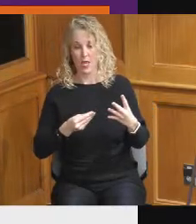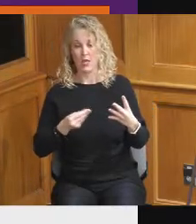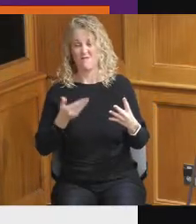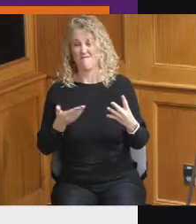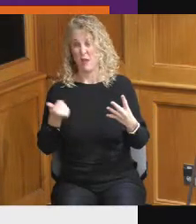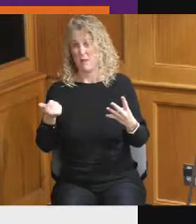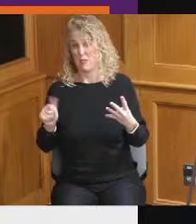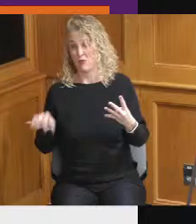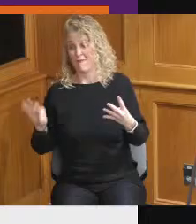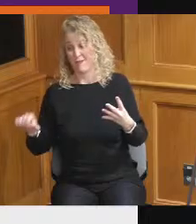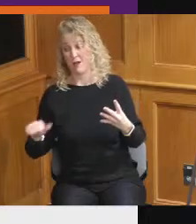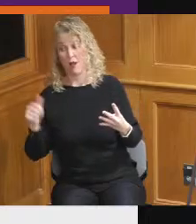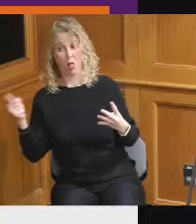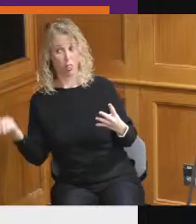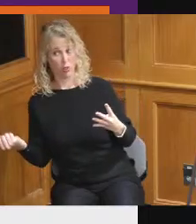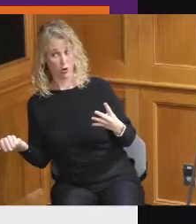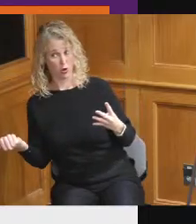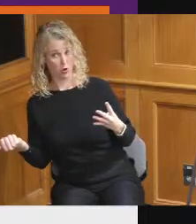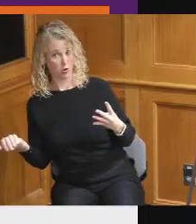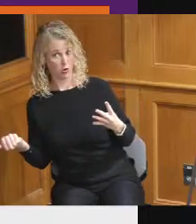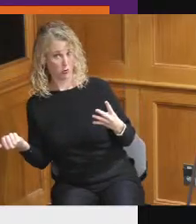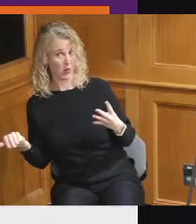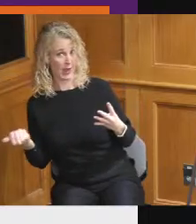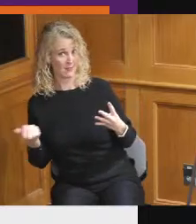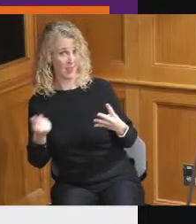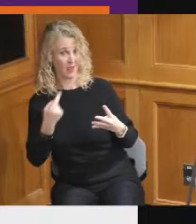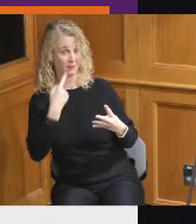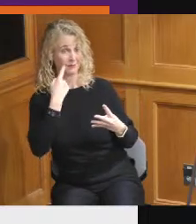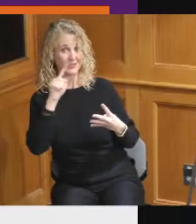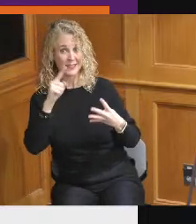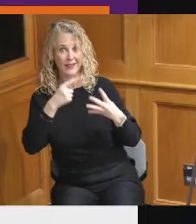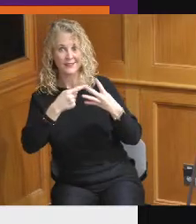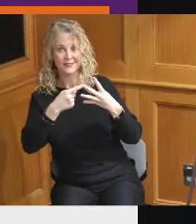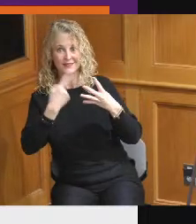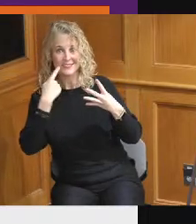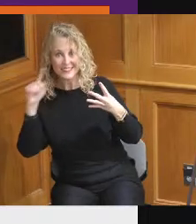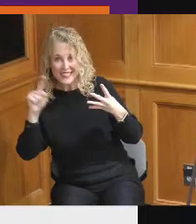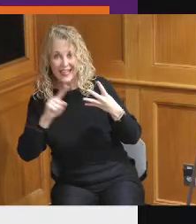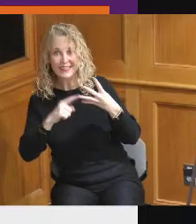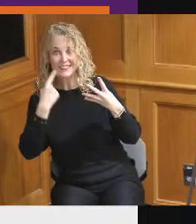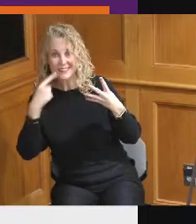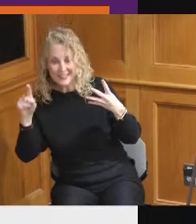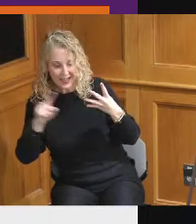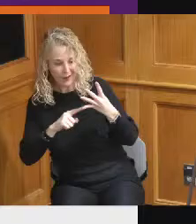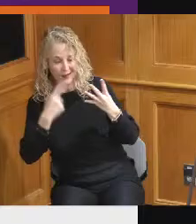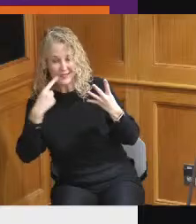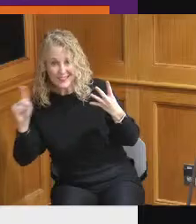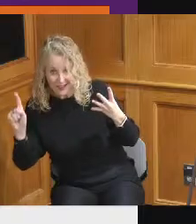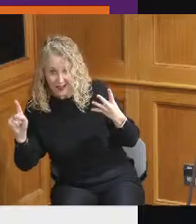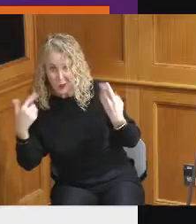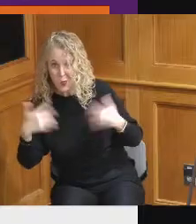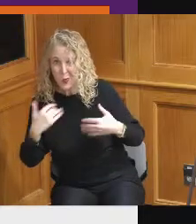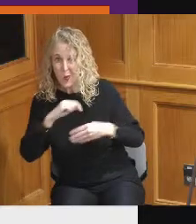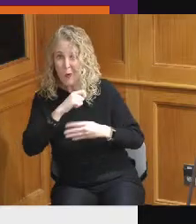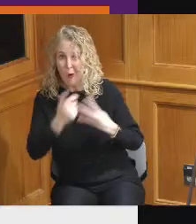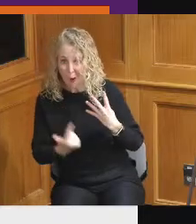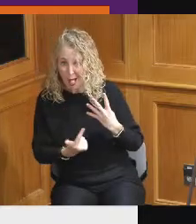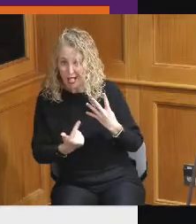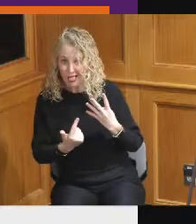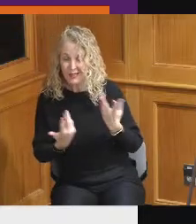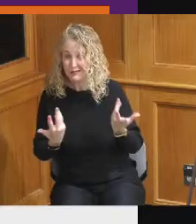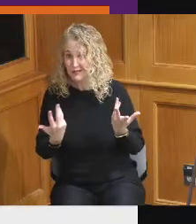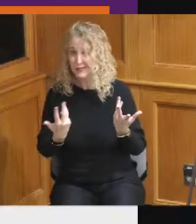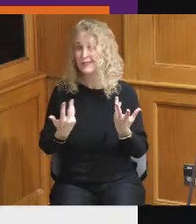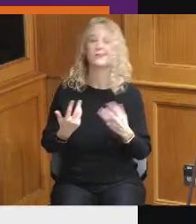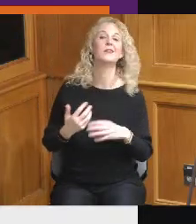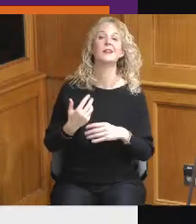then got them across the Finish Line that was an intentional effort but the gaps the construction